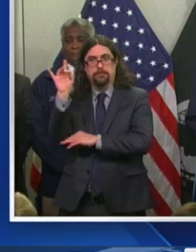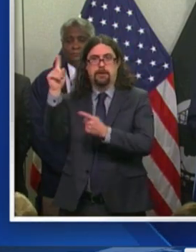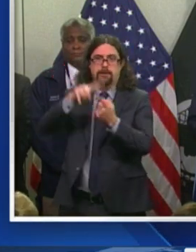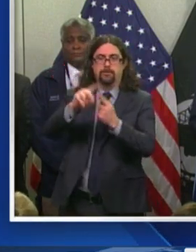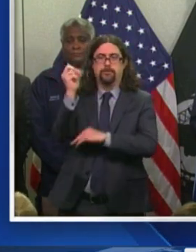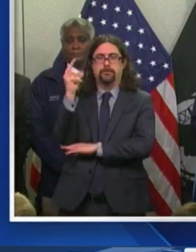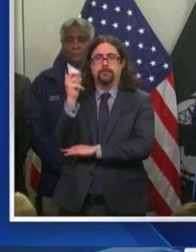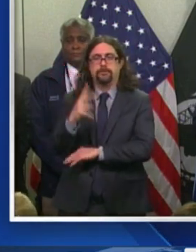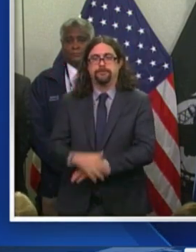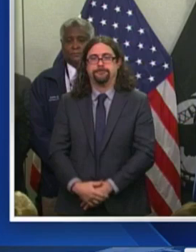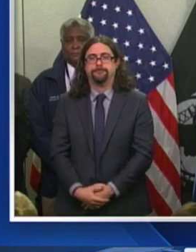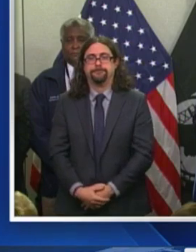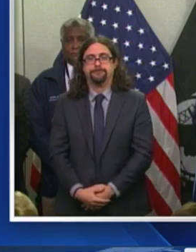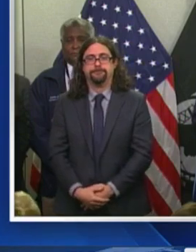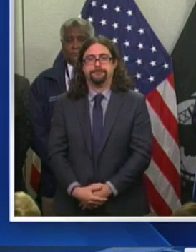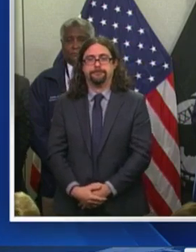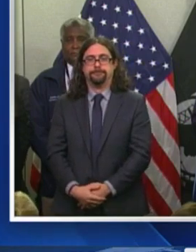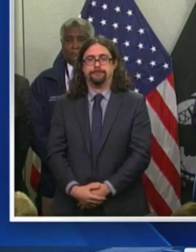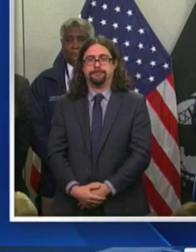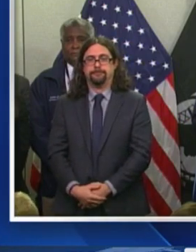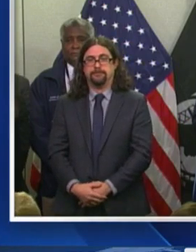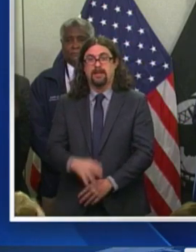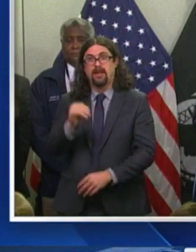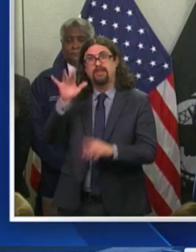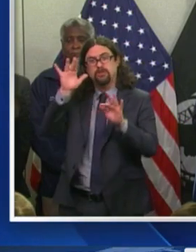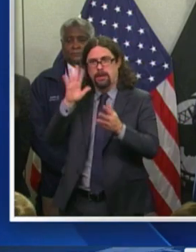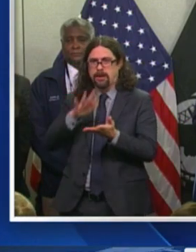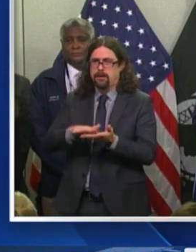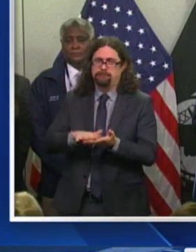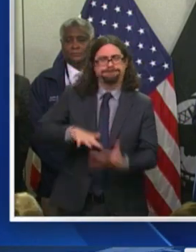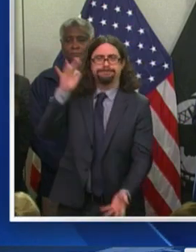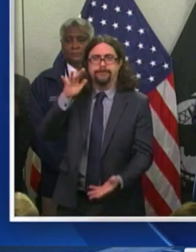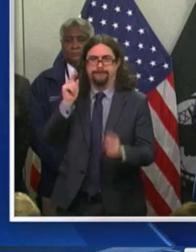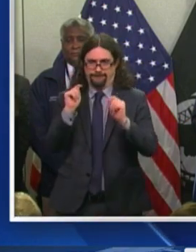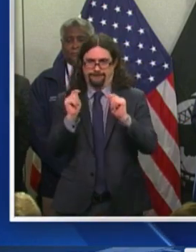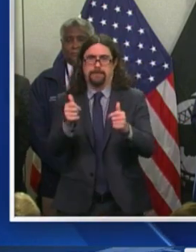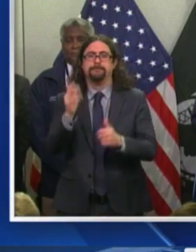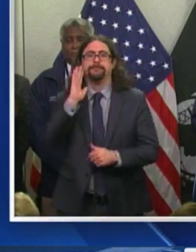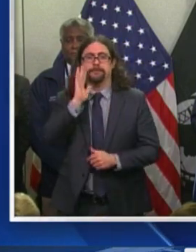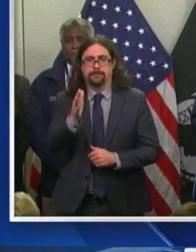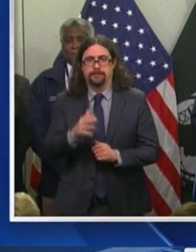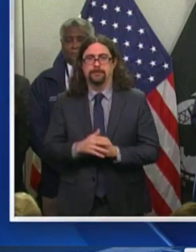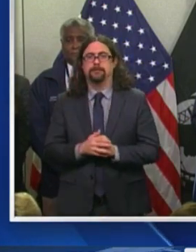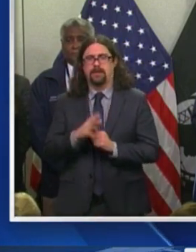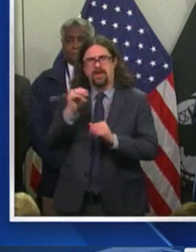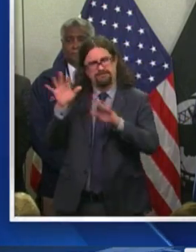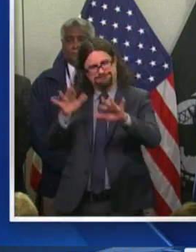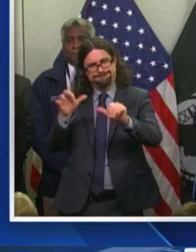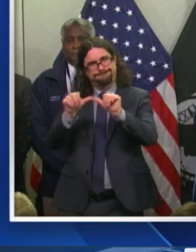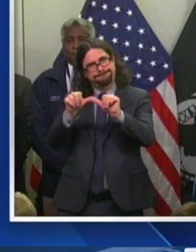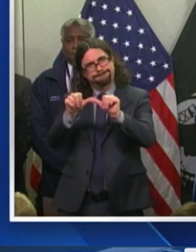MIDAFTERNOON TOMORROW, AND THAT COULD ACCUMULATE VERY RAPIDLY. AT THIS MOMENT WE THINK IT COULD CONTINUE TO SNOW INTO